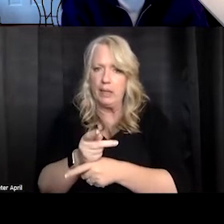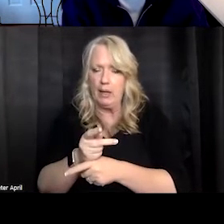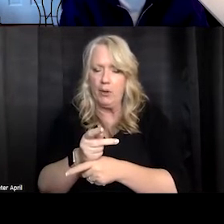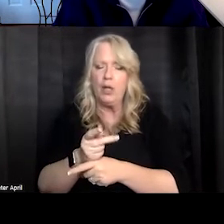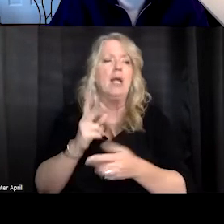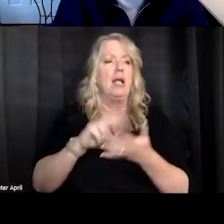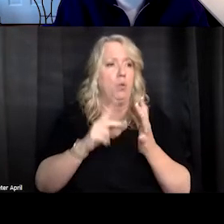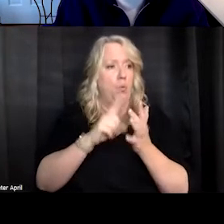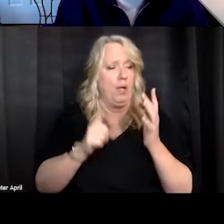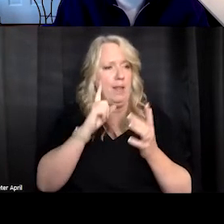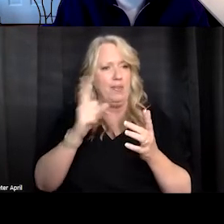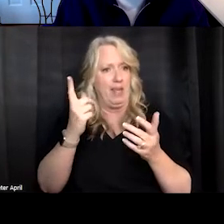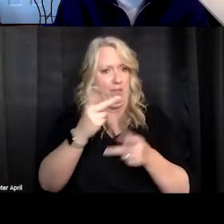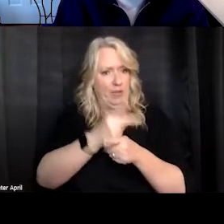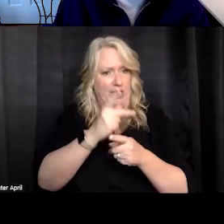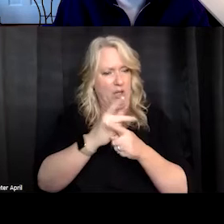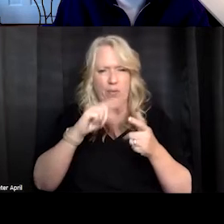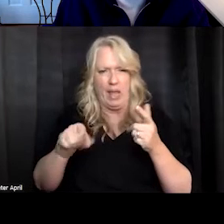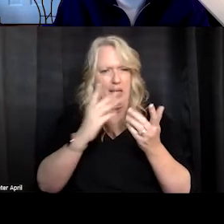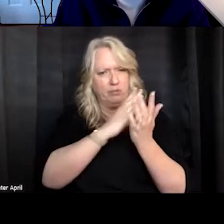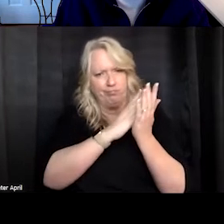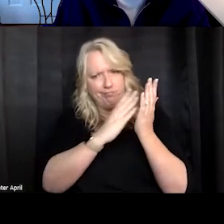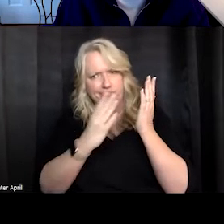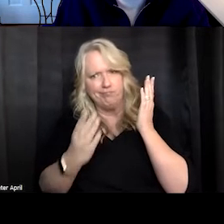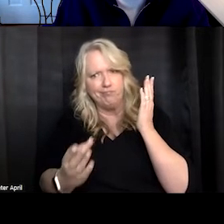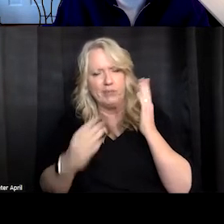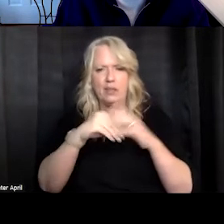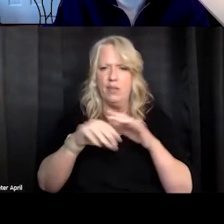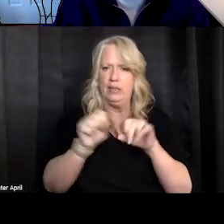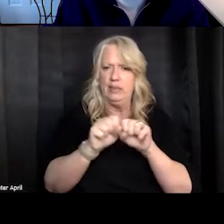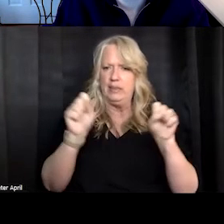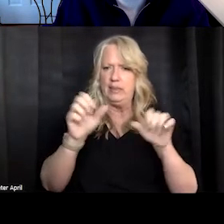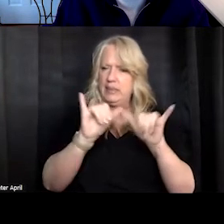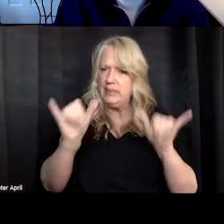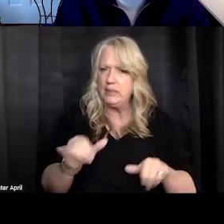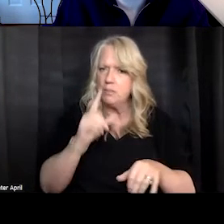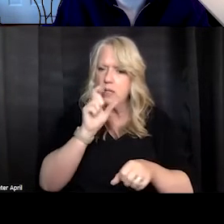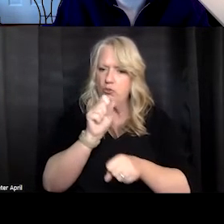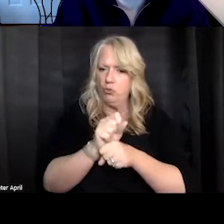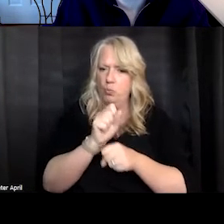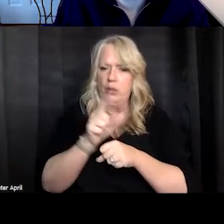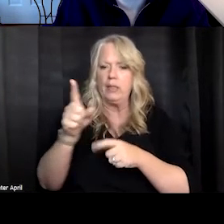TO, TO MOVE TO RECOVERY, OR CYST TEMPERATURE OF CARE IN WHICH, SYSTEM OF CARE IN